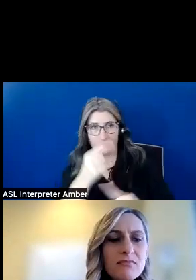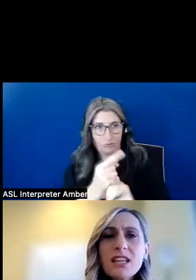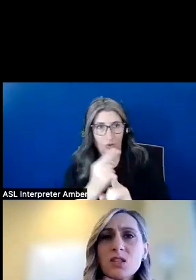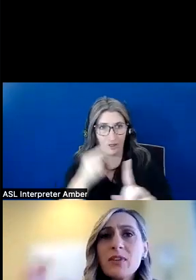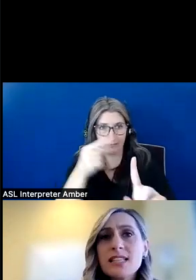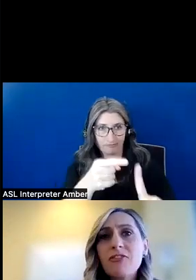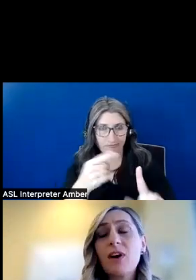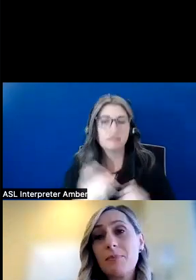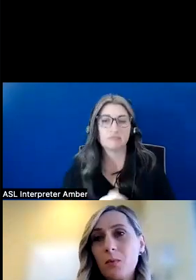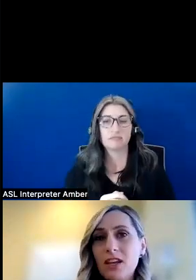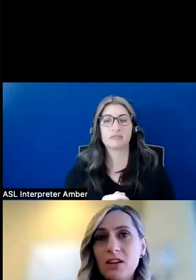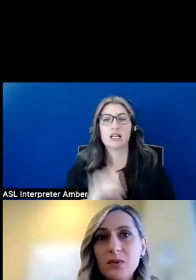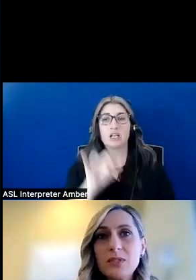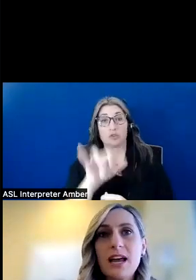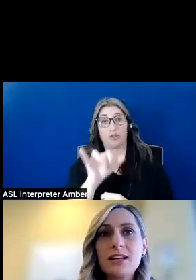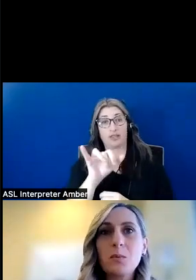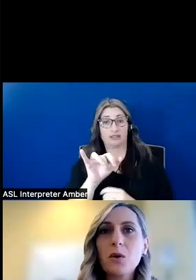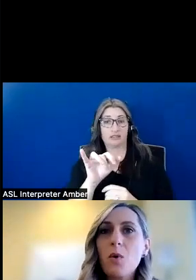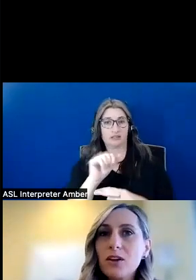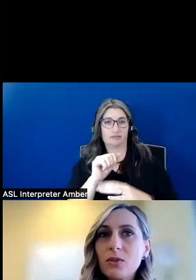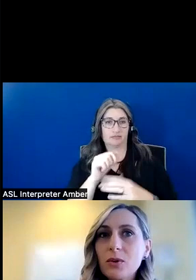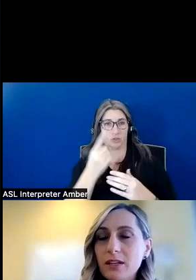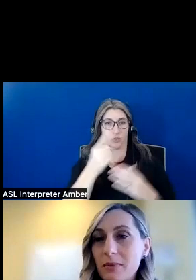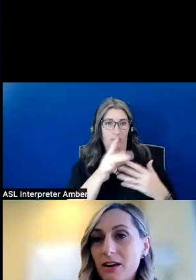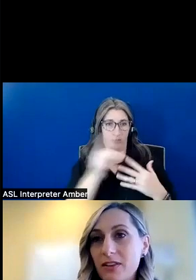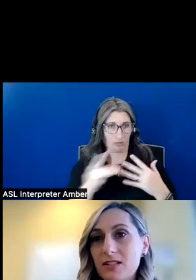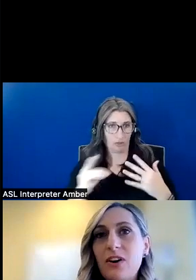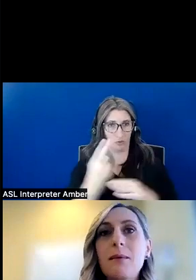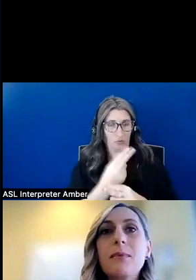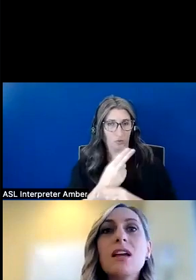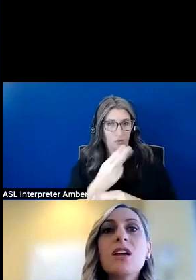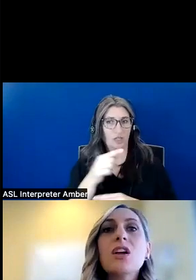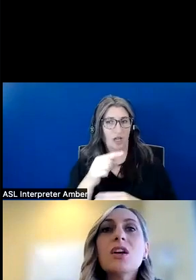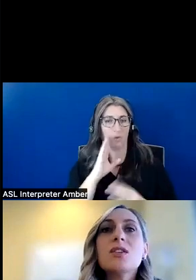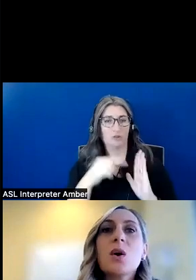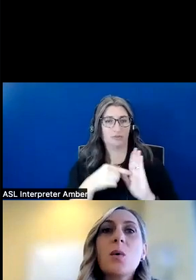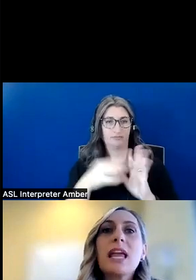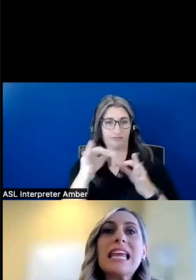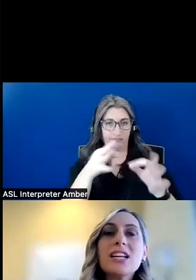So, this is a frame that we used. We're going to walk you through a little bit of this frame.